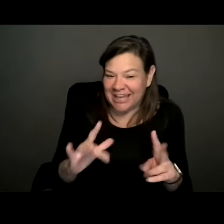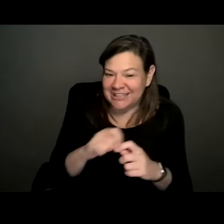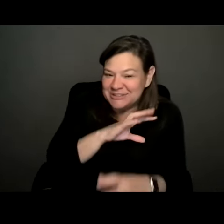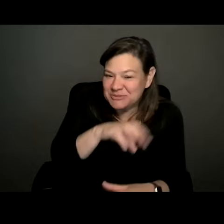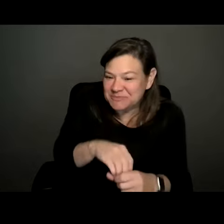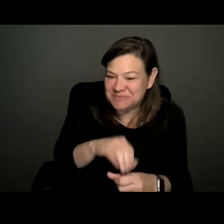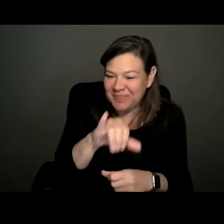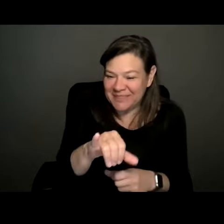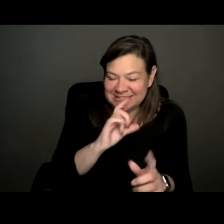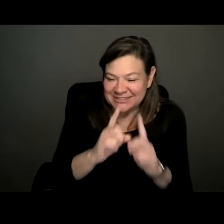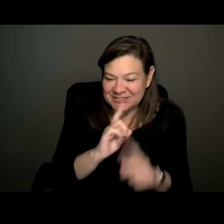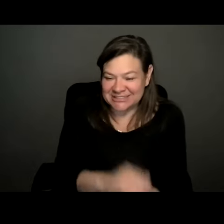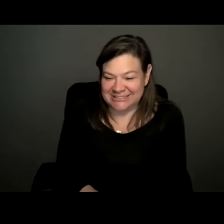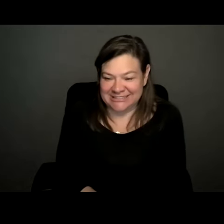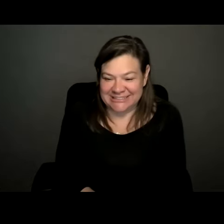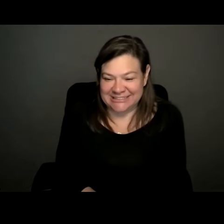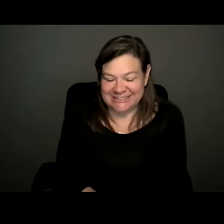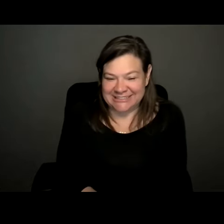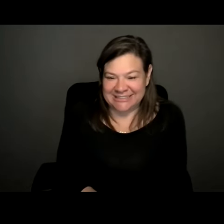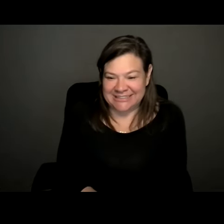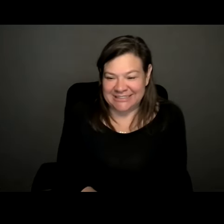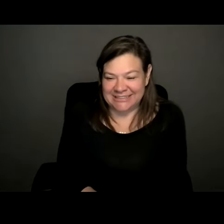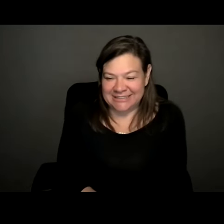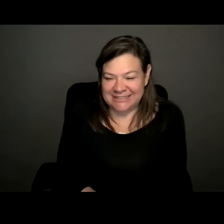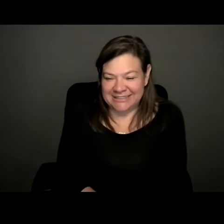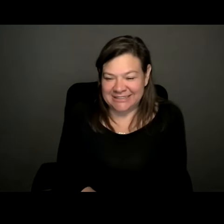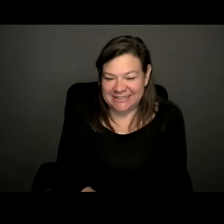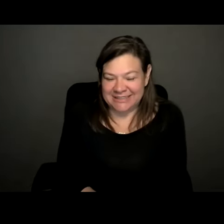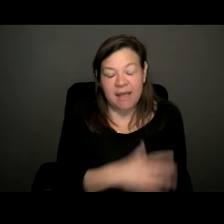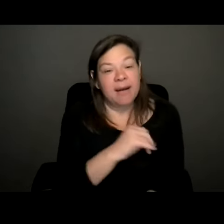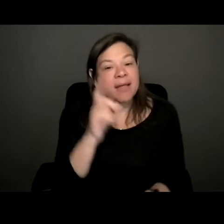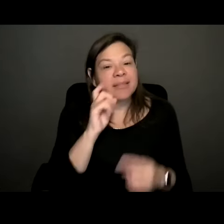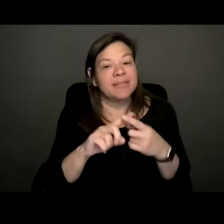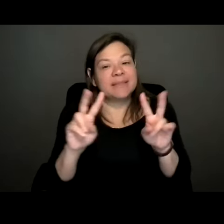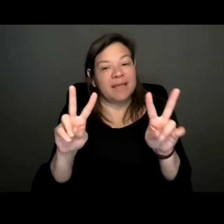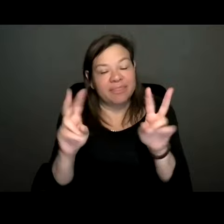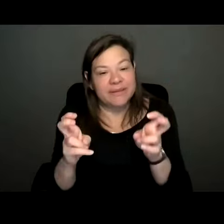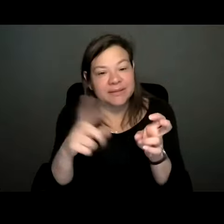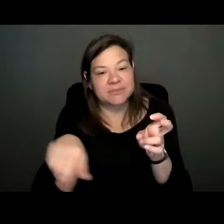And I just think these themes that you guys kind of intertwined